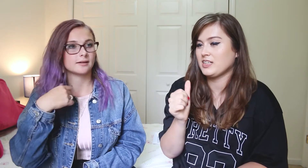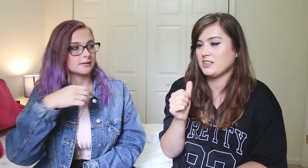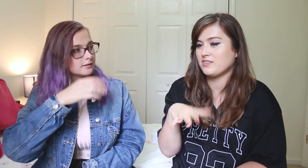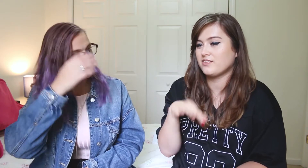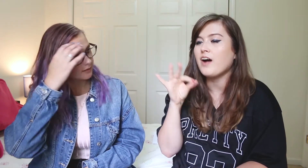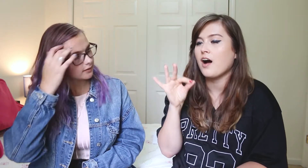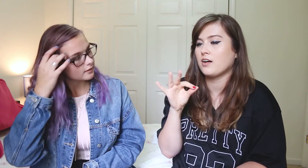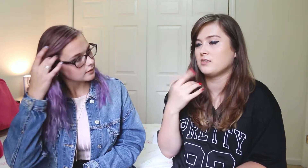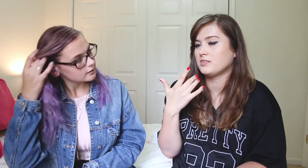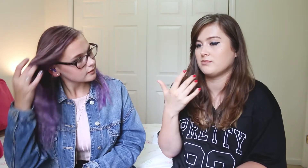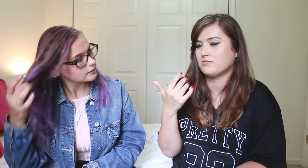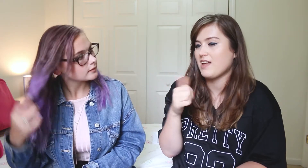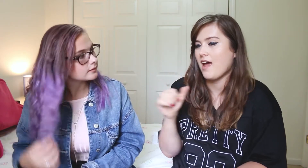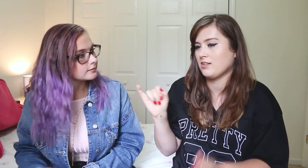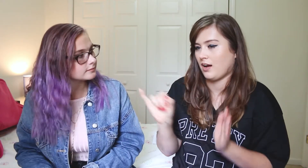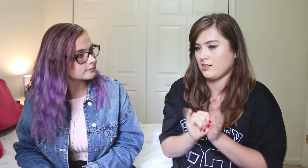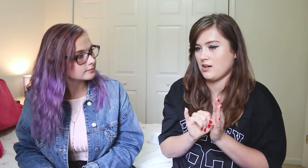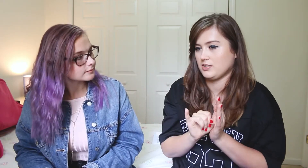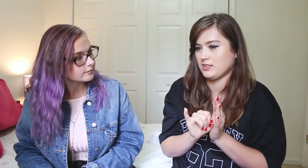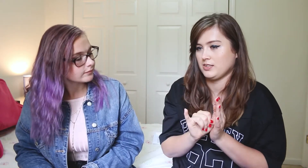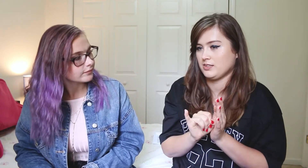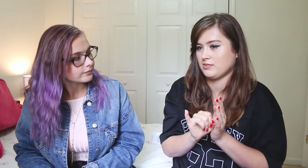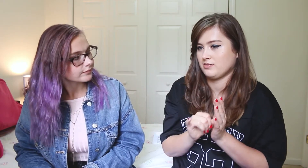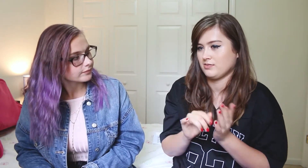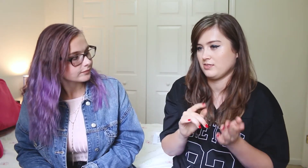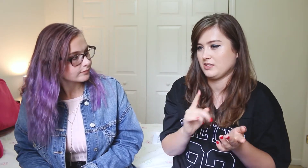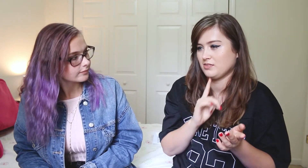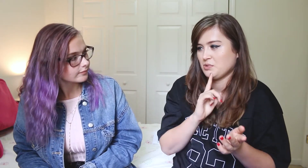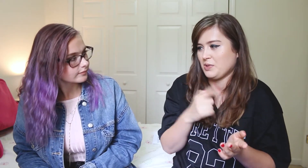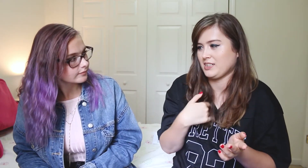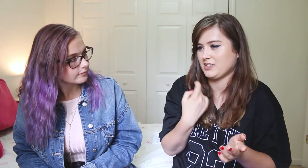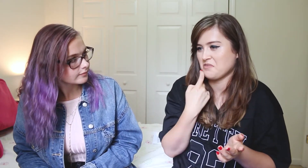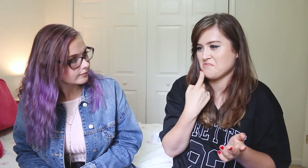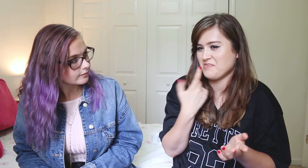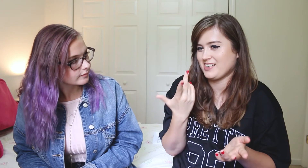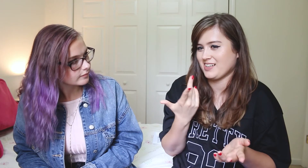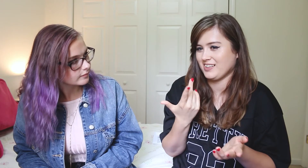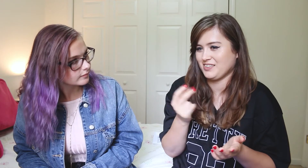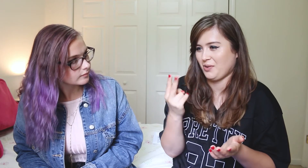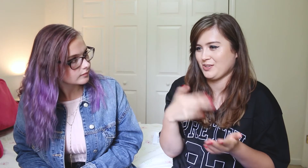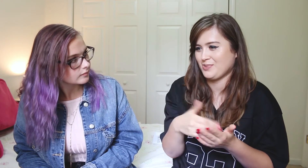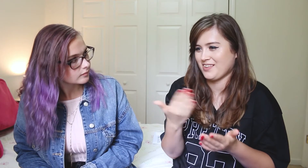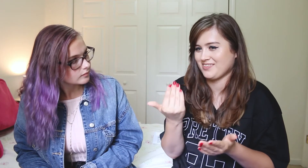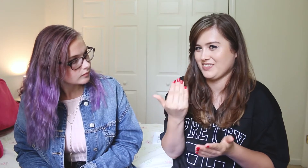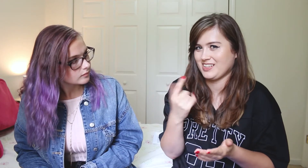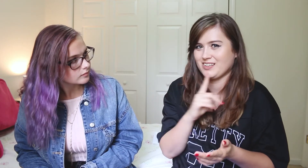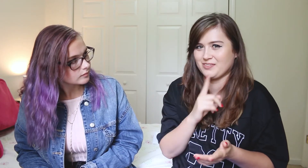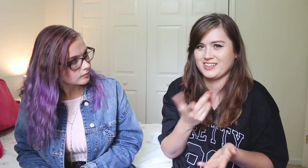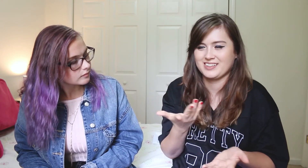I didn’t find any identity really till recently, 2015.